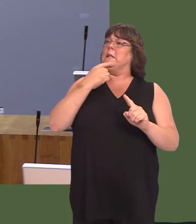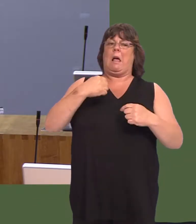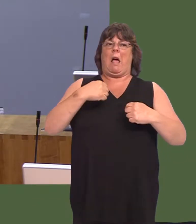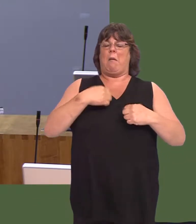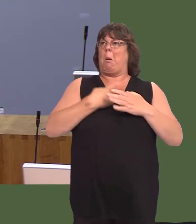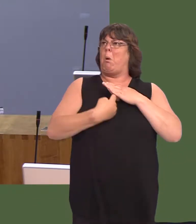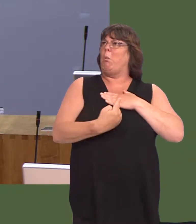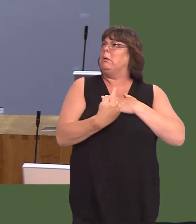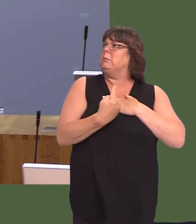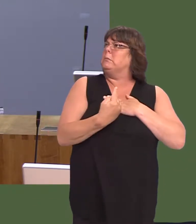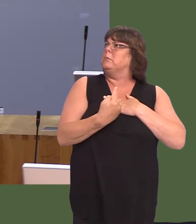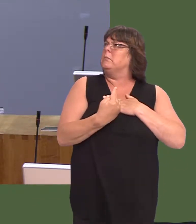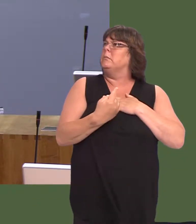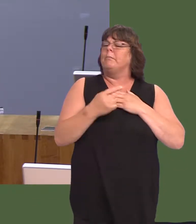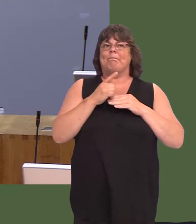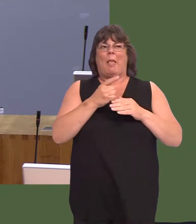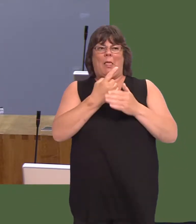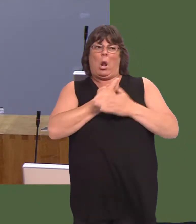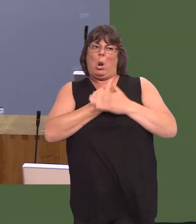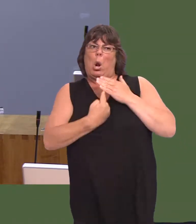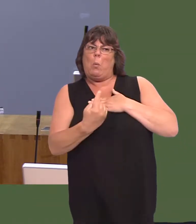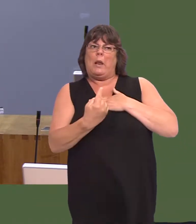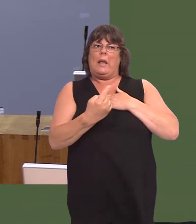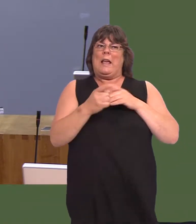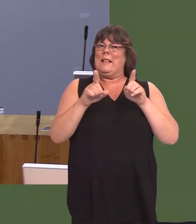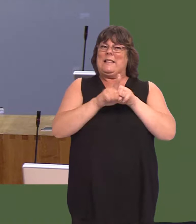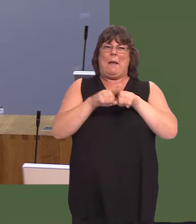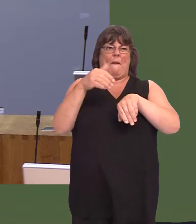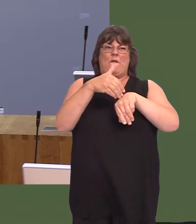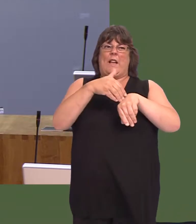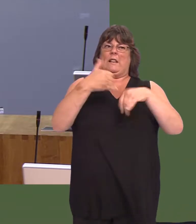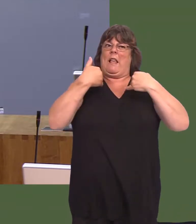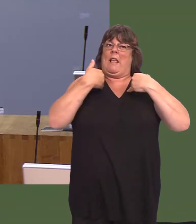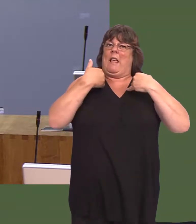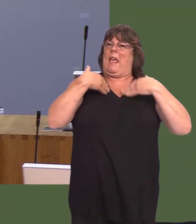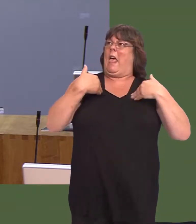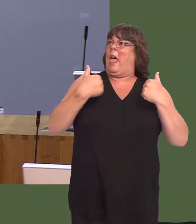lonely, and that loneliness can have the same sort of impact as smoking 15 cigarettes per